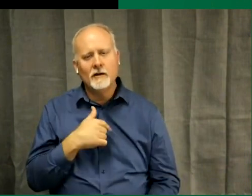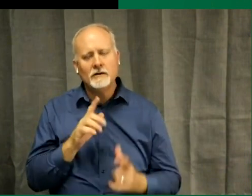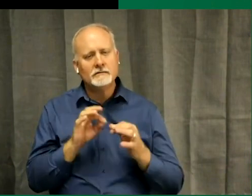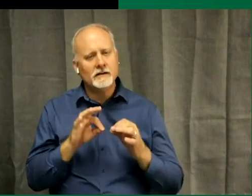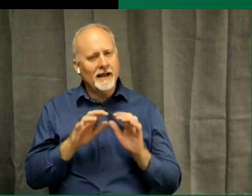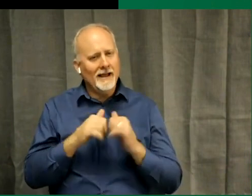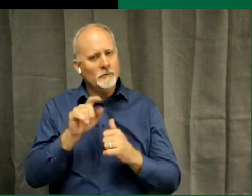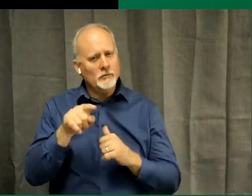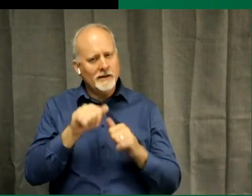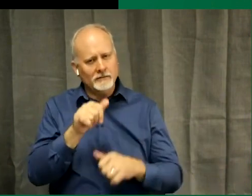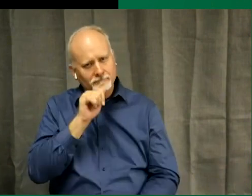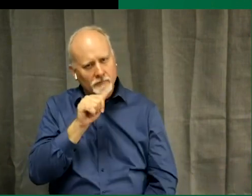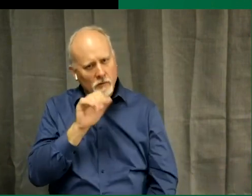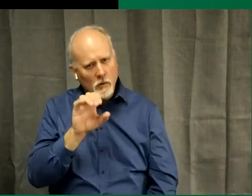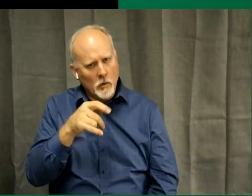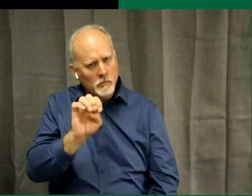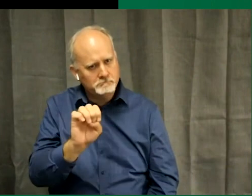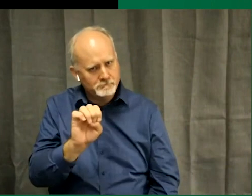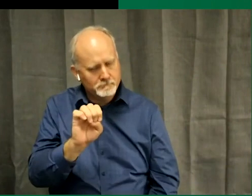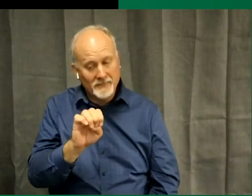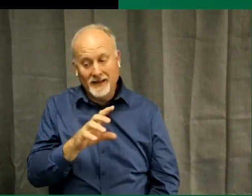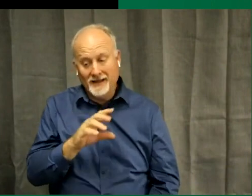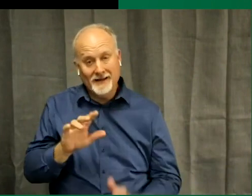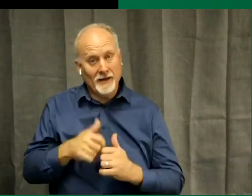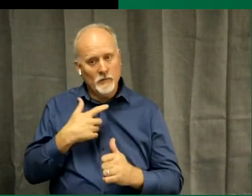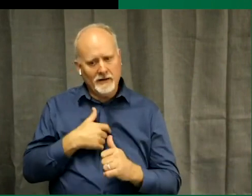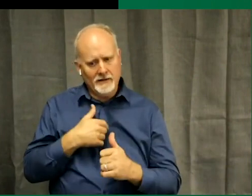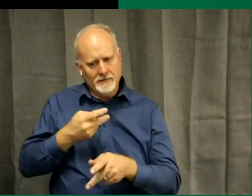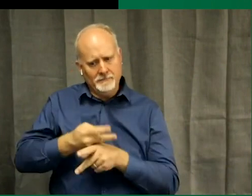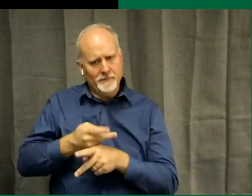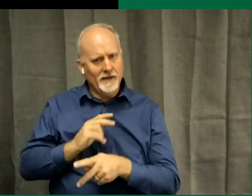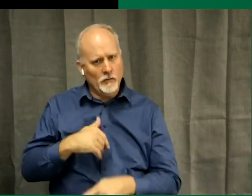can cope during this time as well as ways we can manage our mental health and wellness next slide